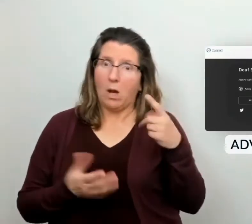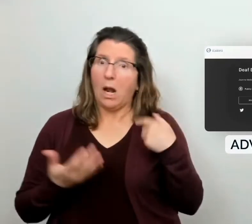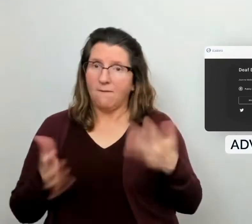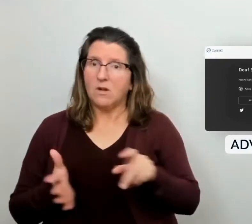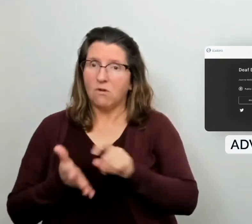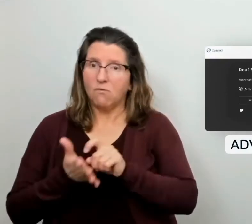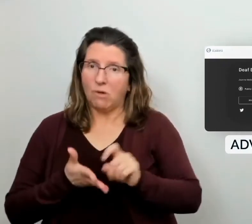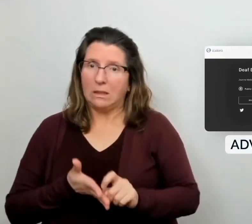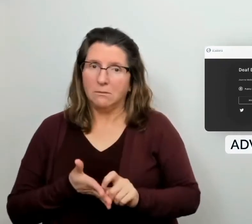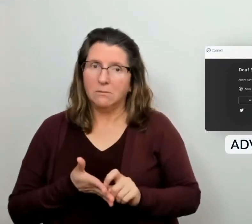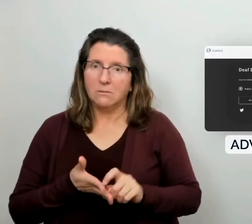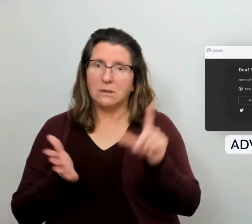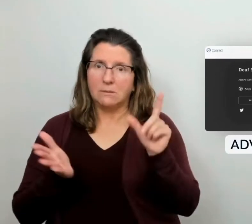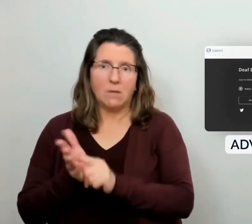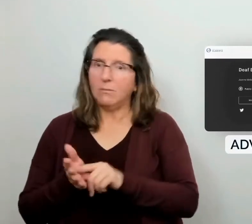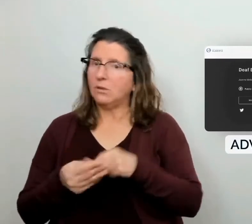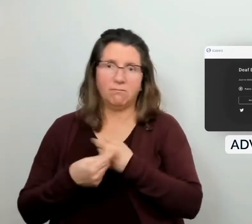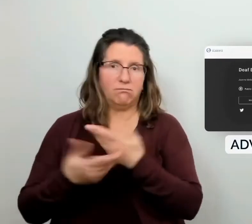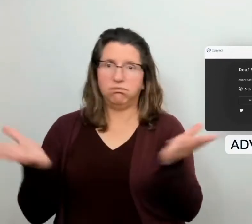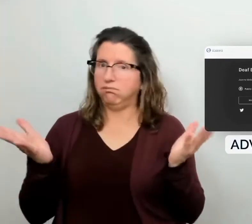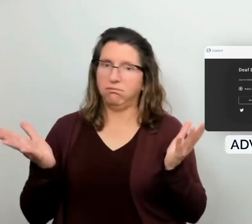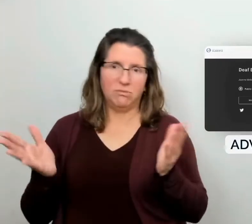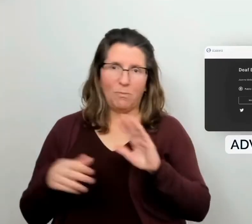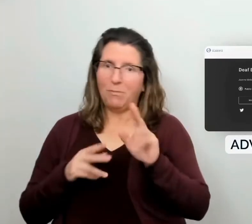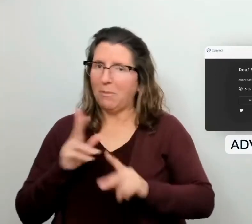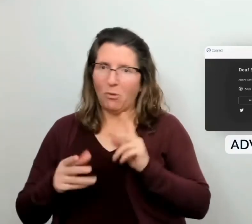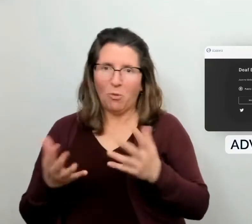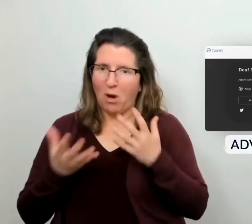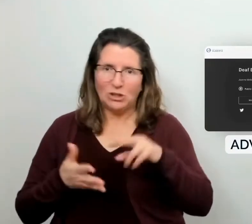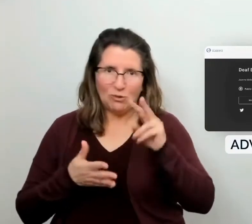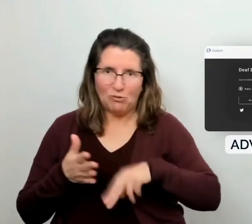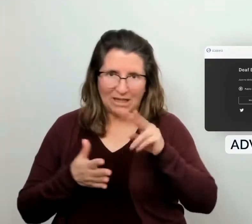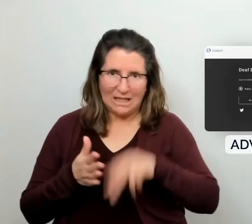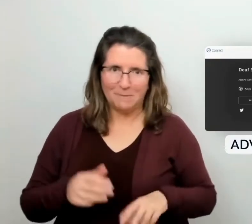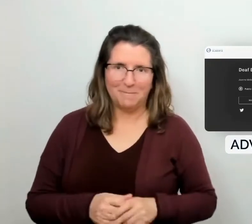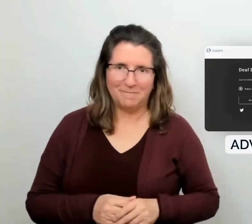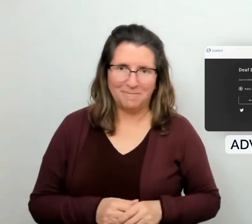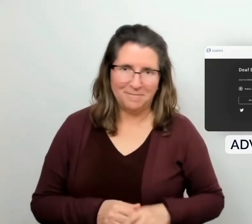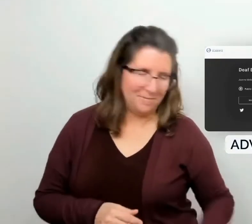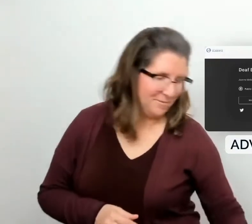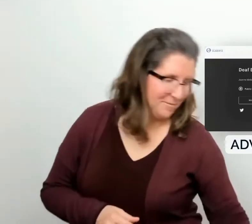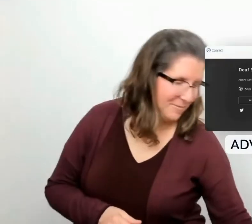This one you see on the slide is one I produced. It's available, free for anyone who wants to use it.